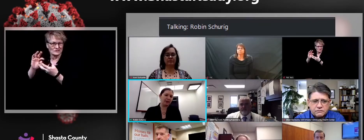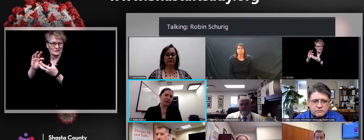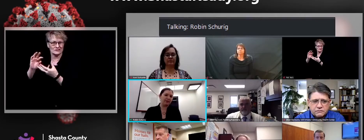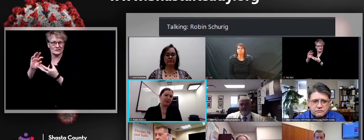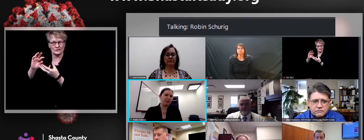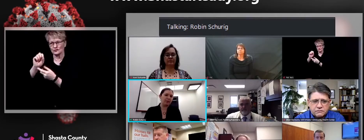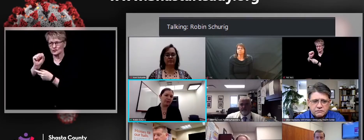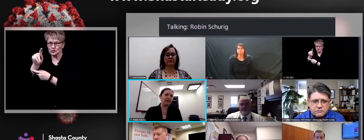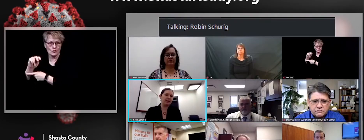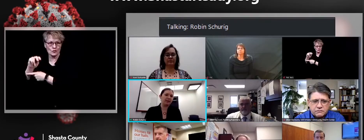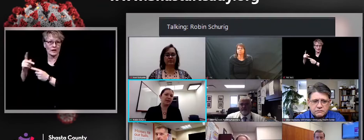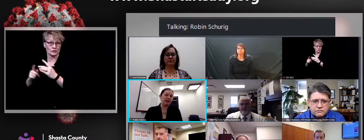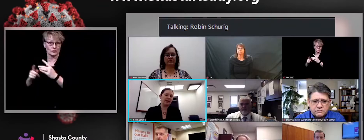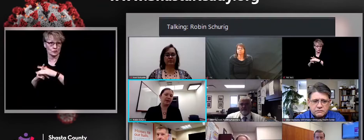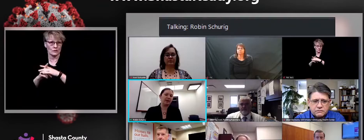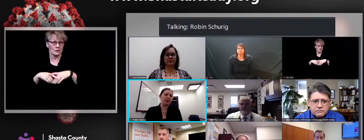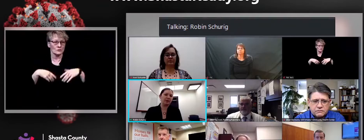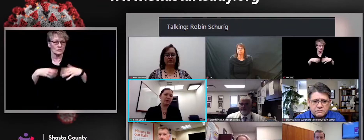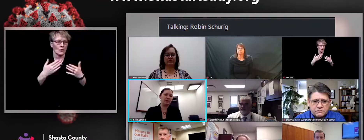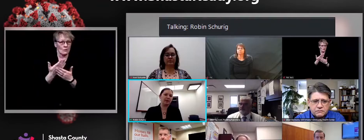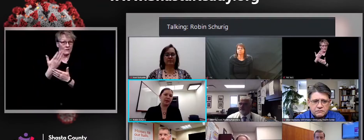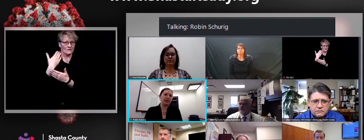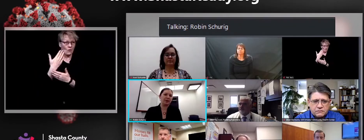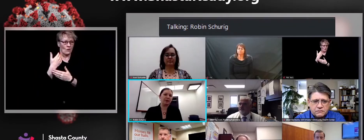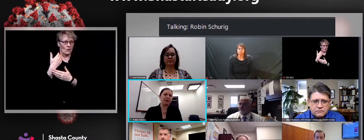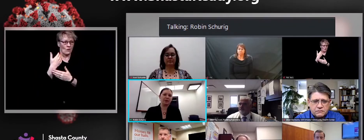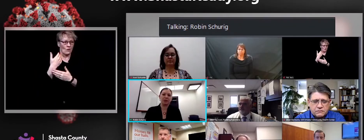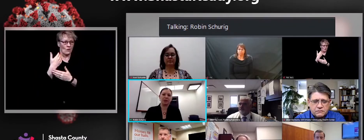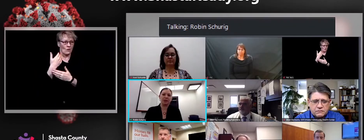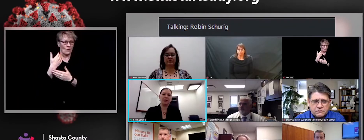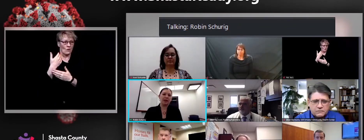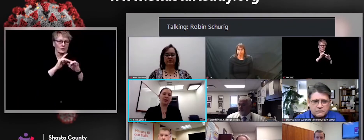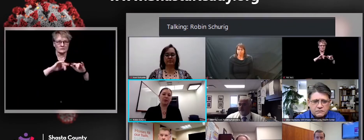necessarily have done previously, I think those are the two things that are going to potentially